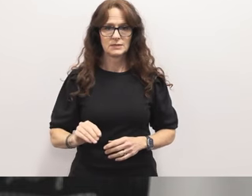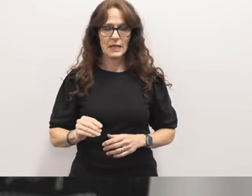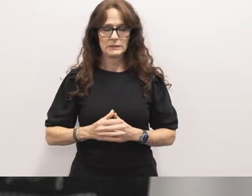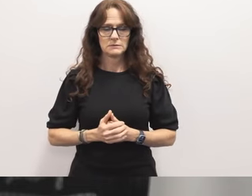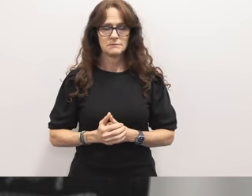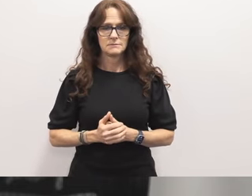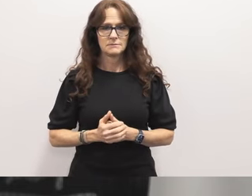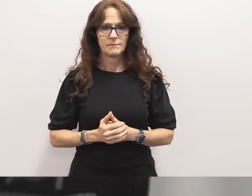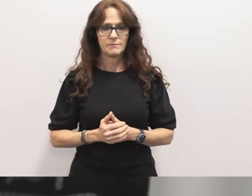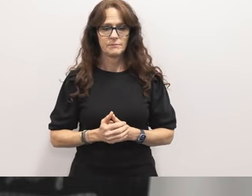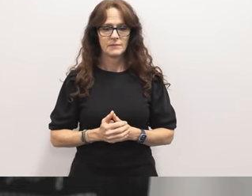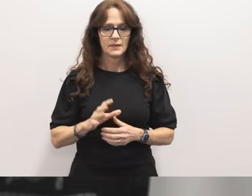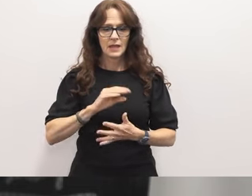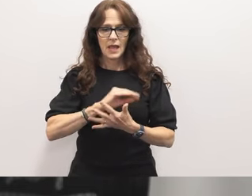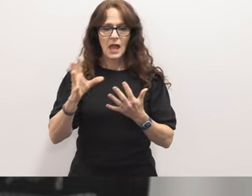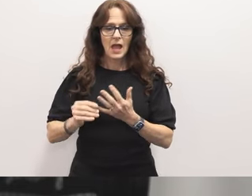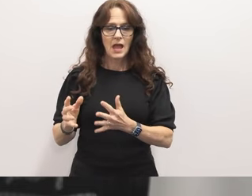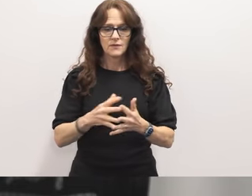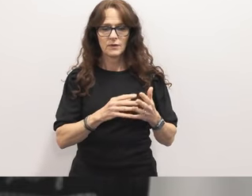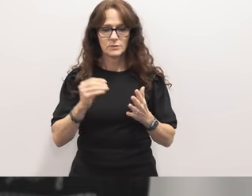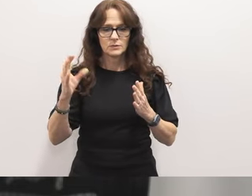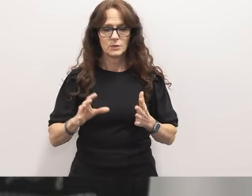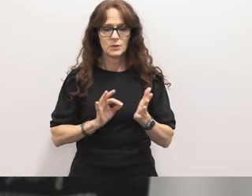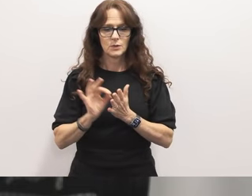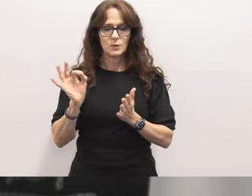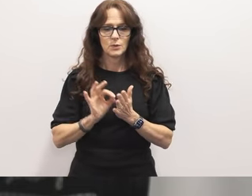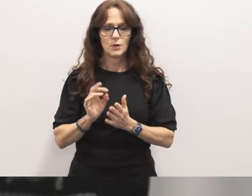and my African American student scores were 2.9%.